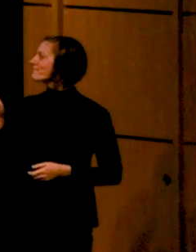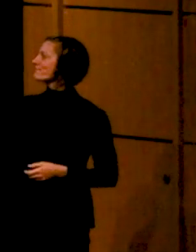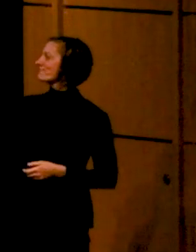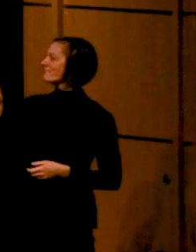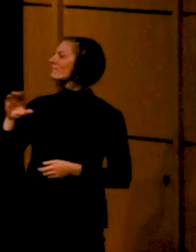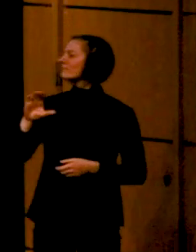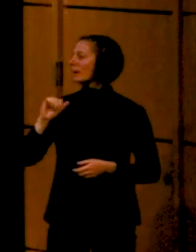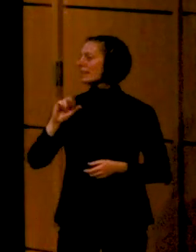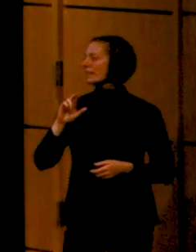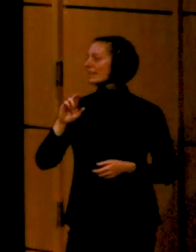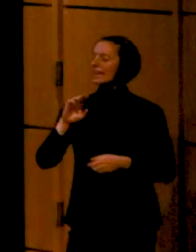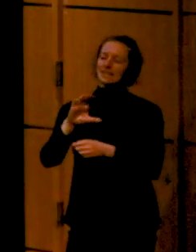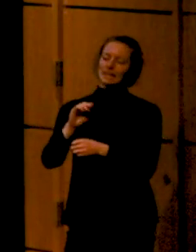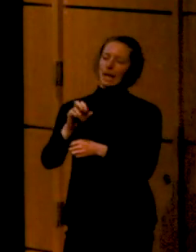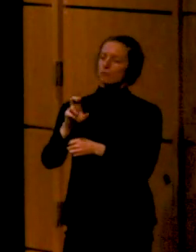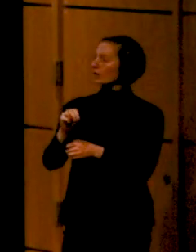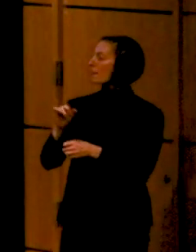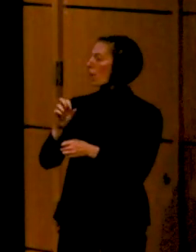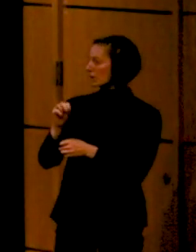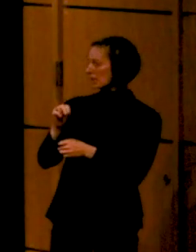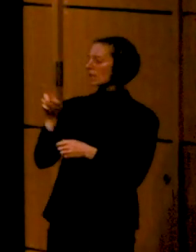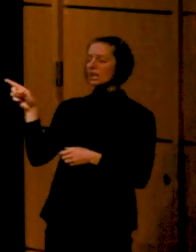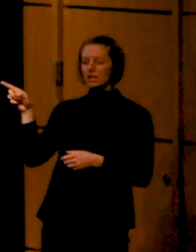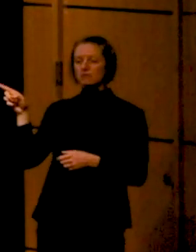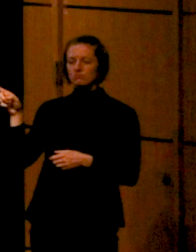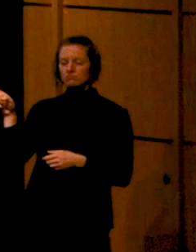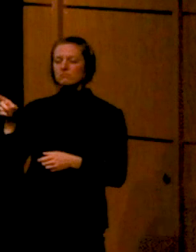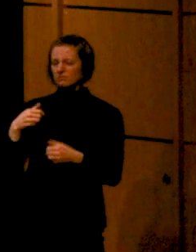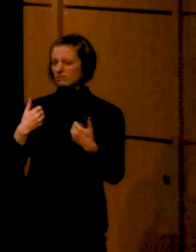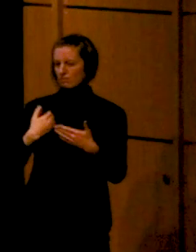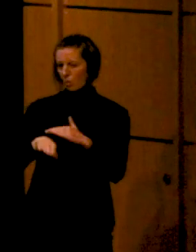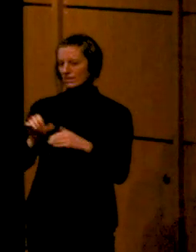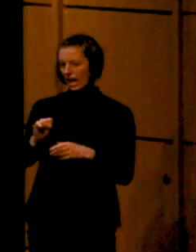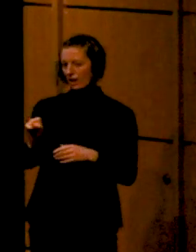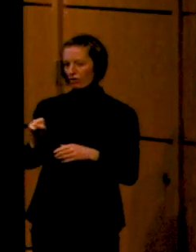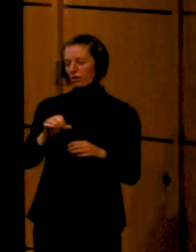Cameron Martin was born and raised in Seattle. He's been living in Brooklyn now for quite a few years.